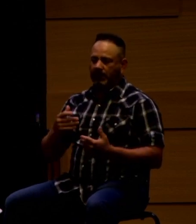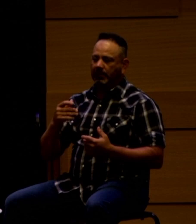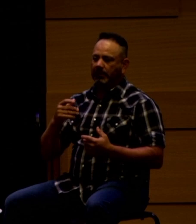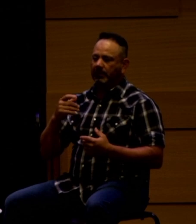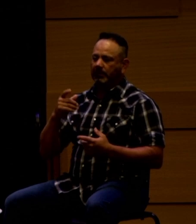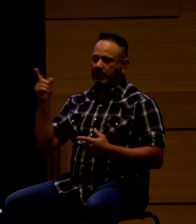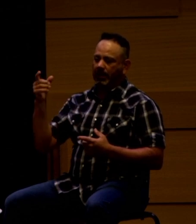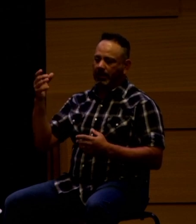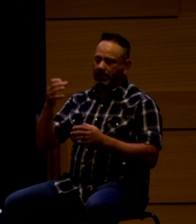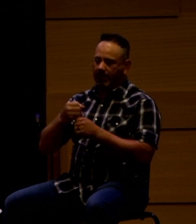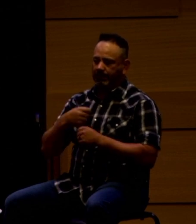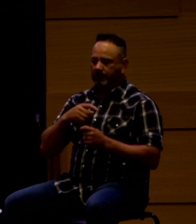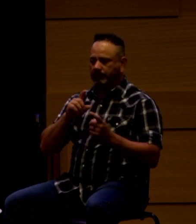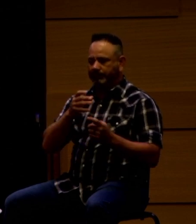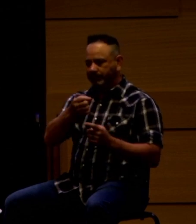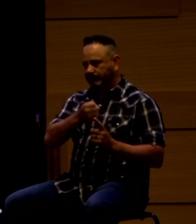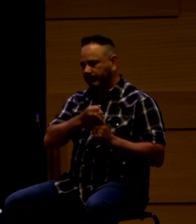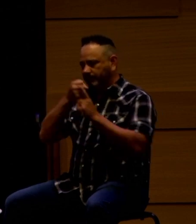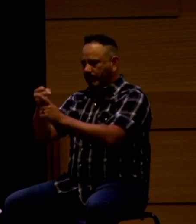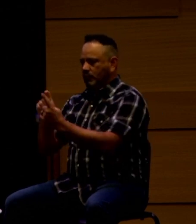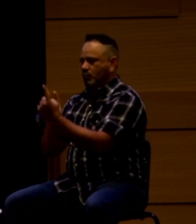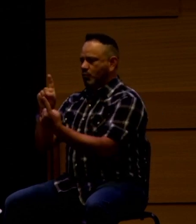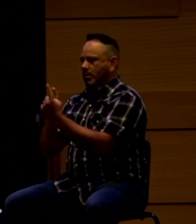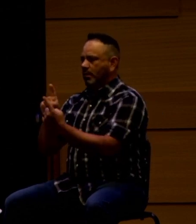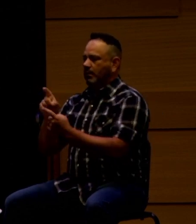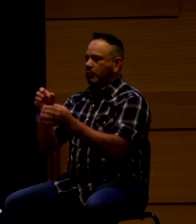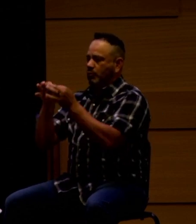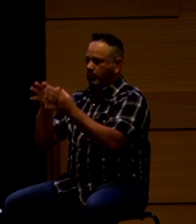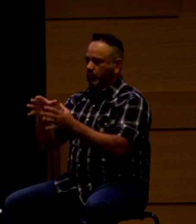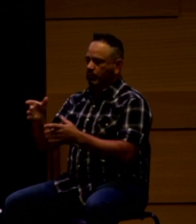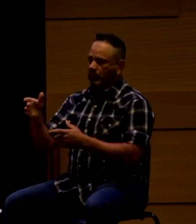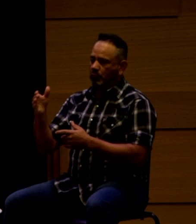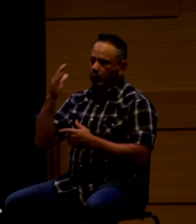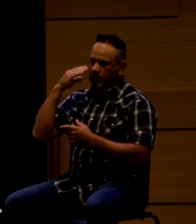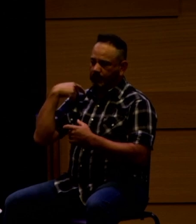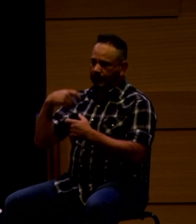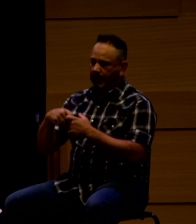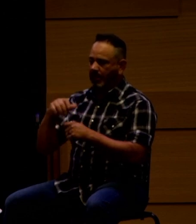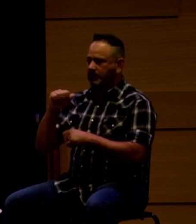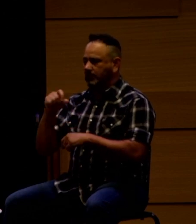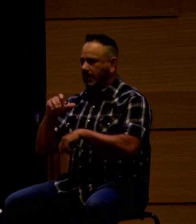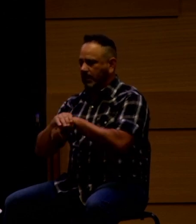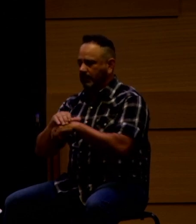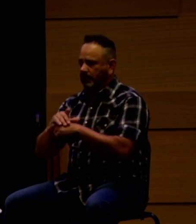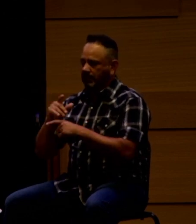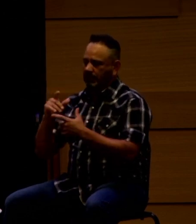They took me to a one on one situation with an interpreter who knew Spanish, ASL, and English.